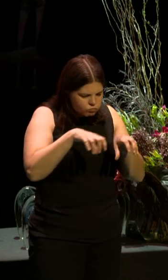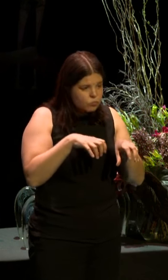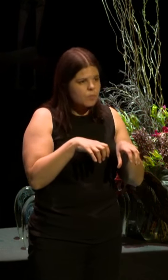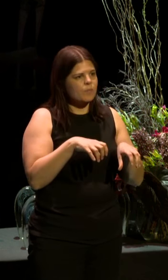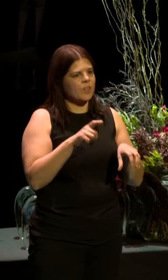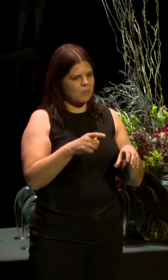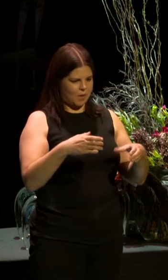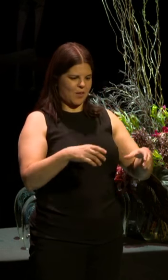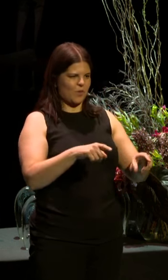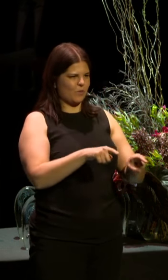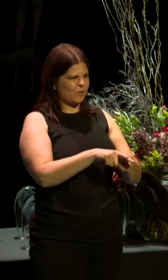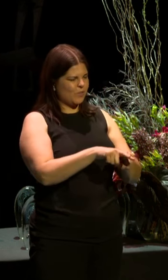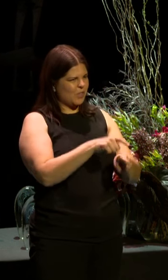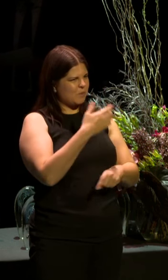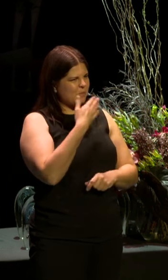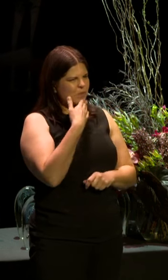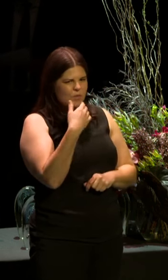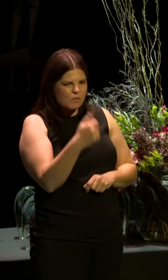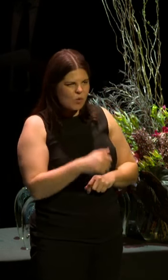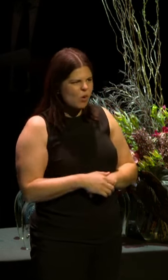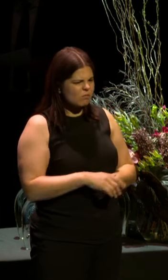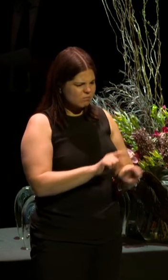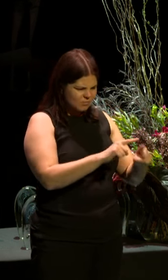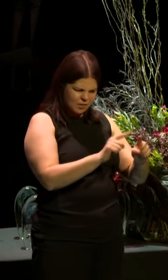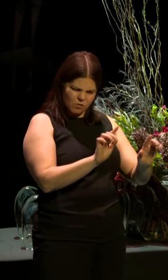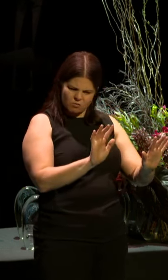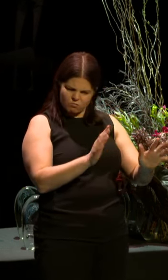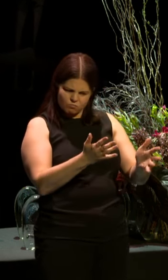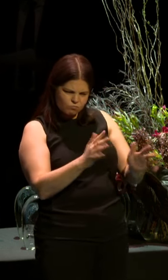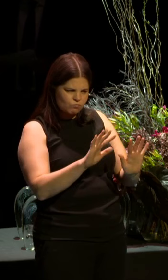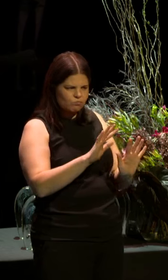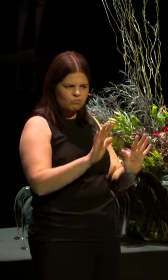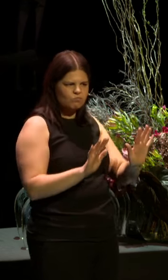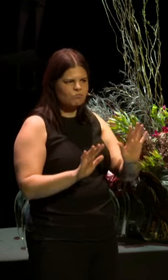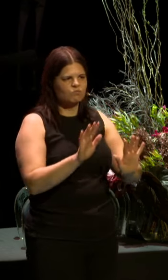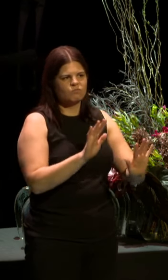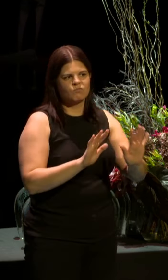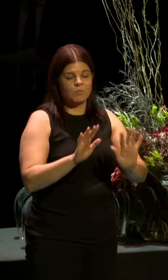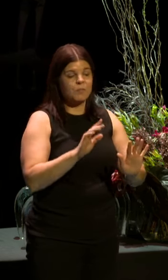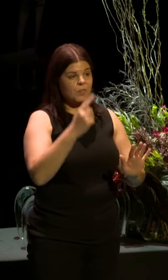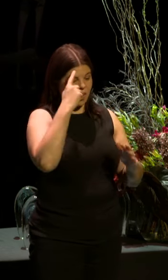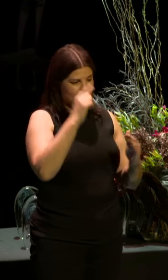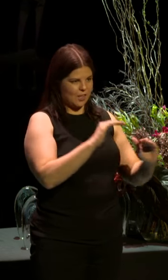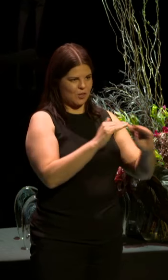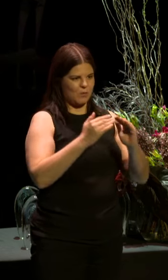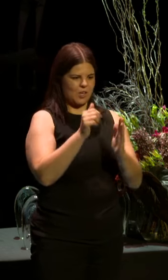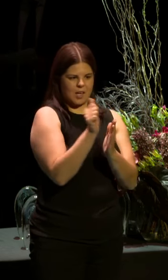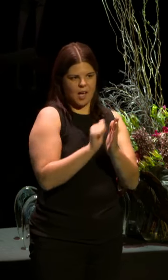cadences, shades, I think that community arts and cultural development